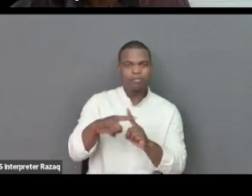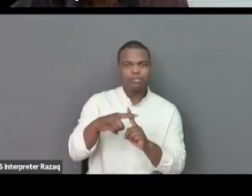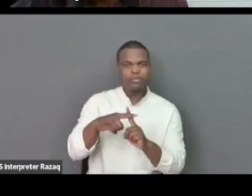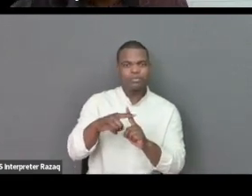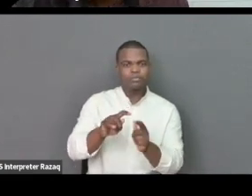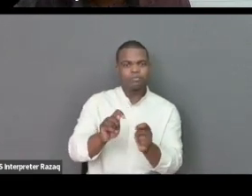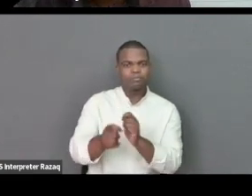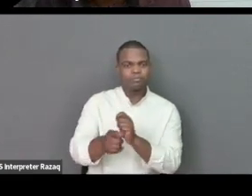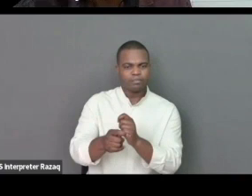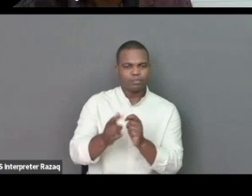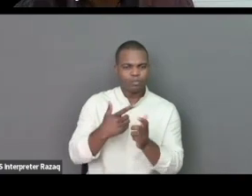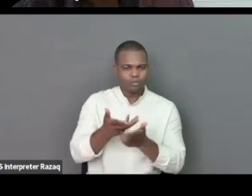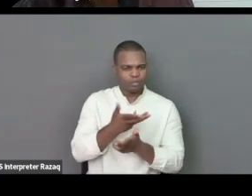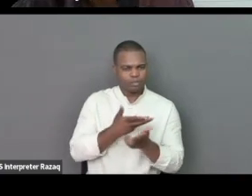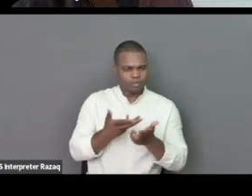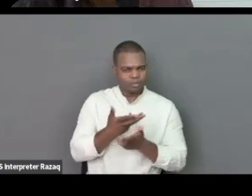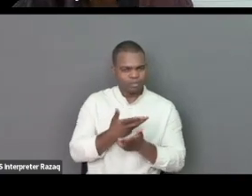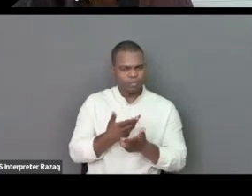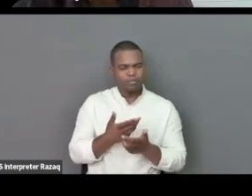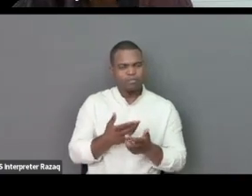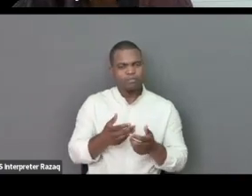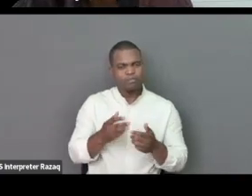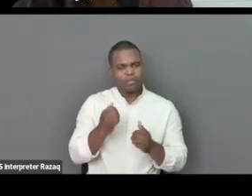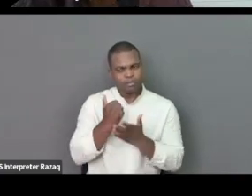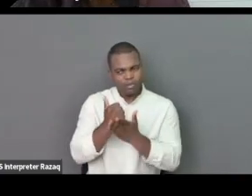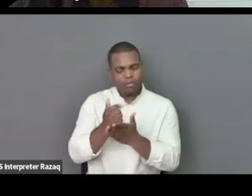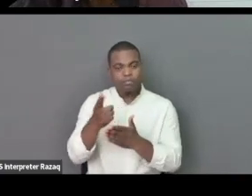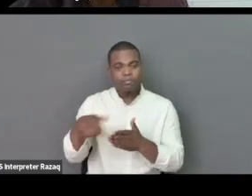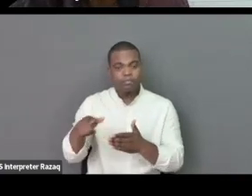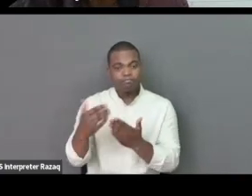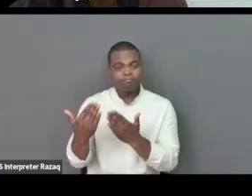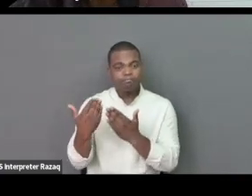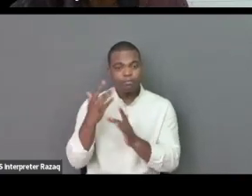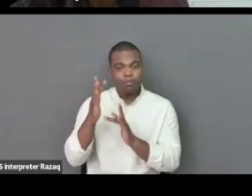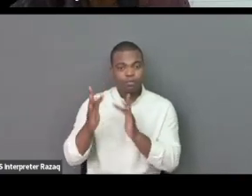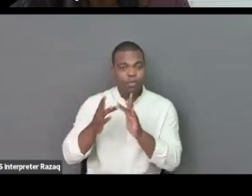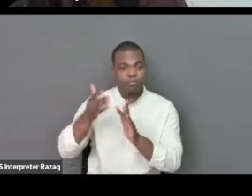empowering